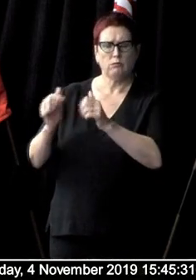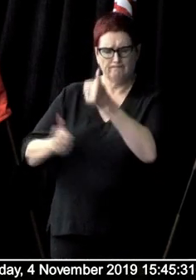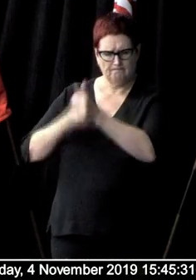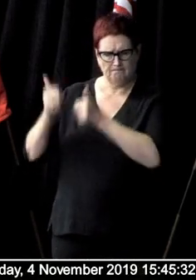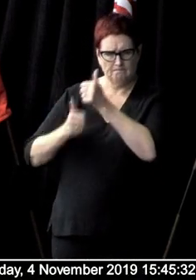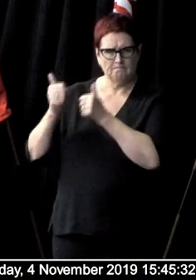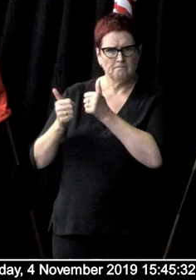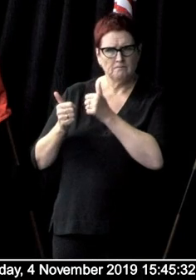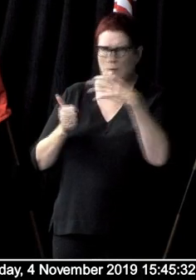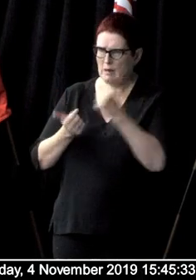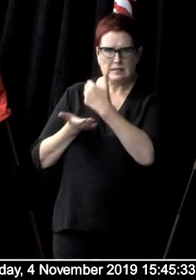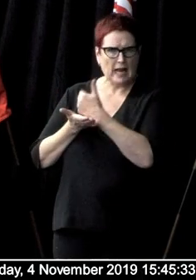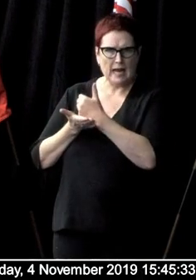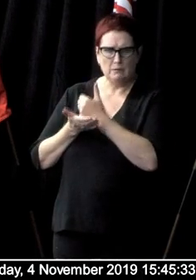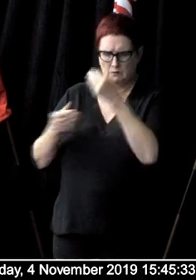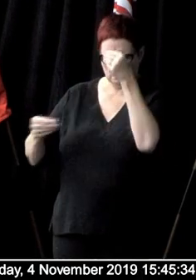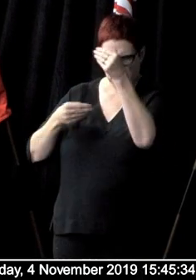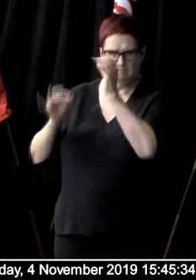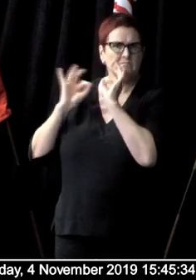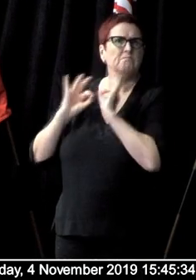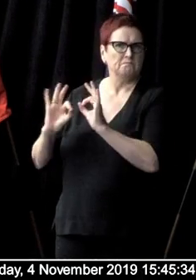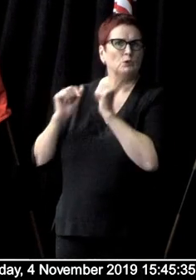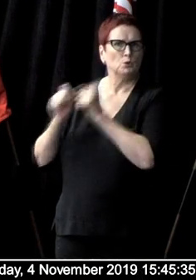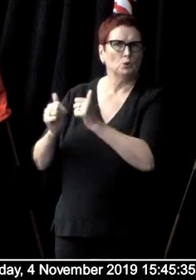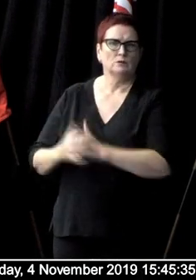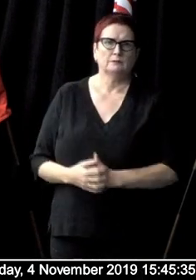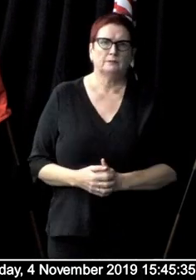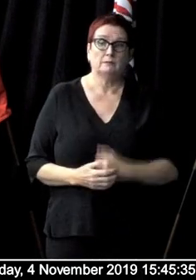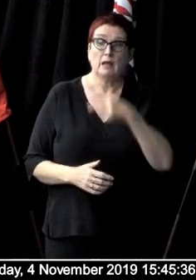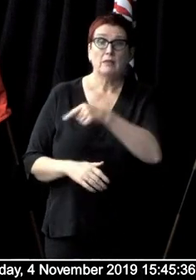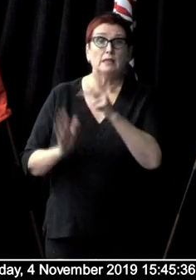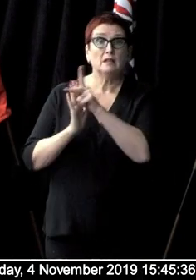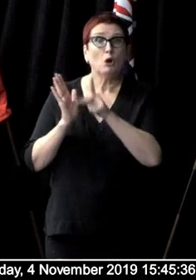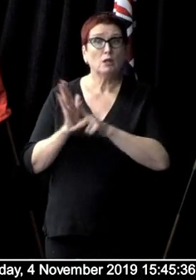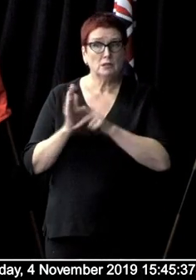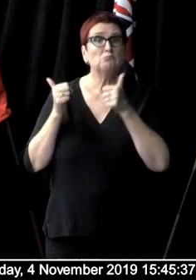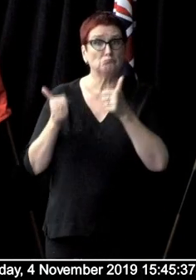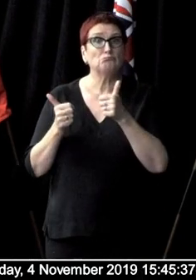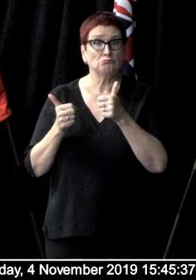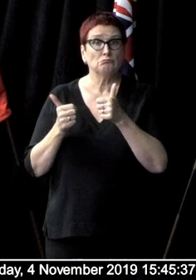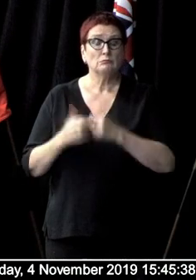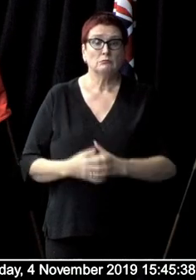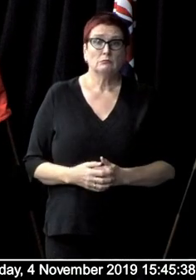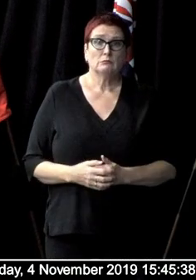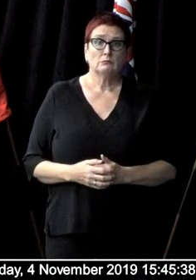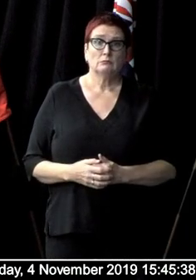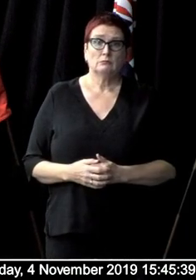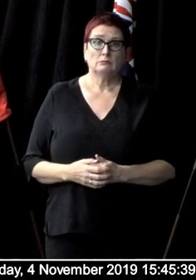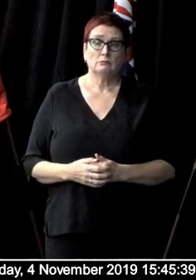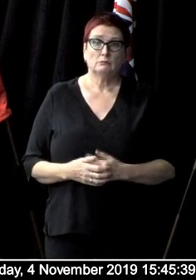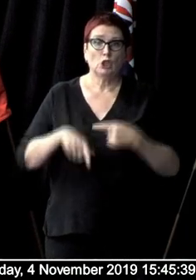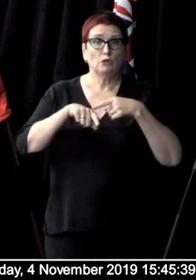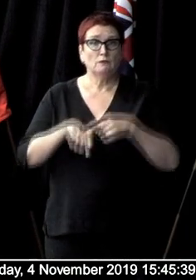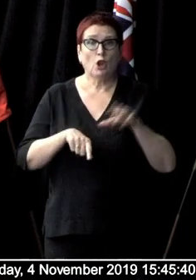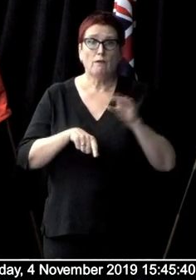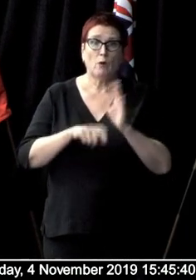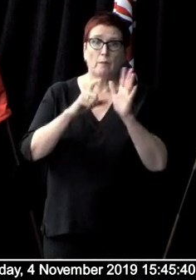I think it did respond very well to the recommendations of the Deloitte Review